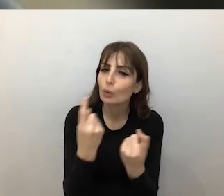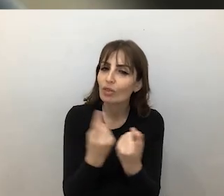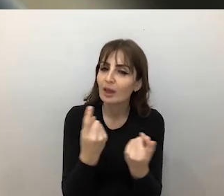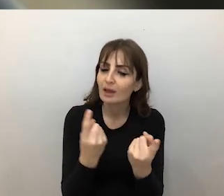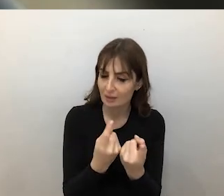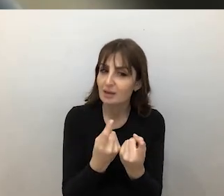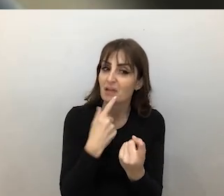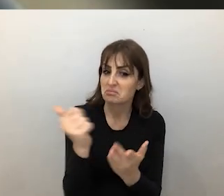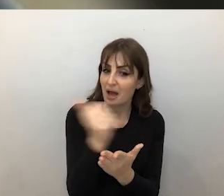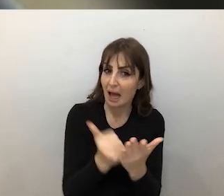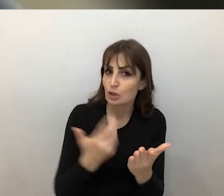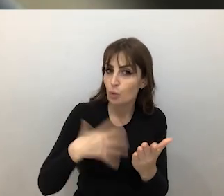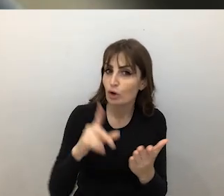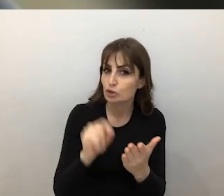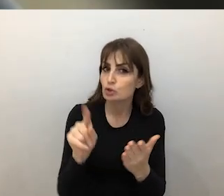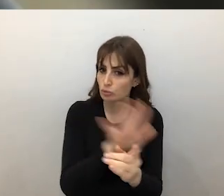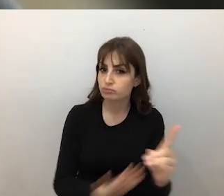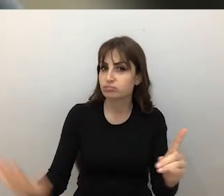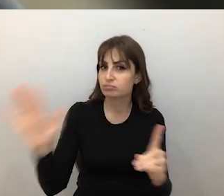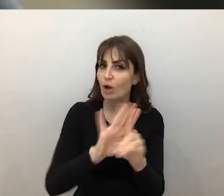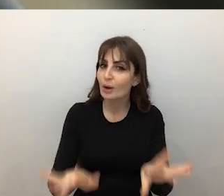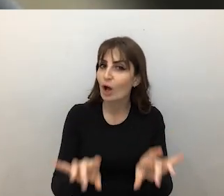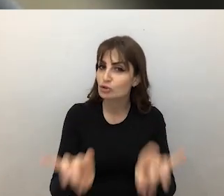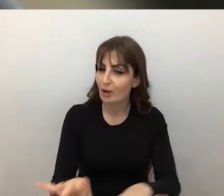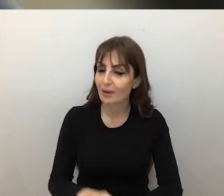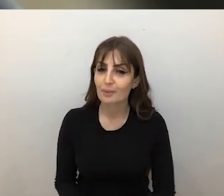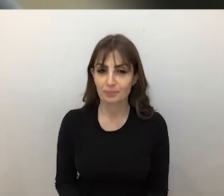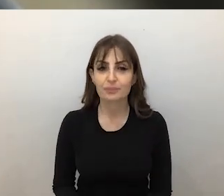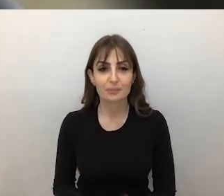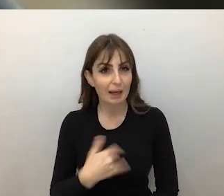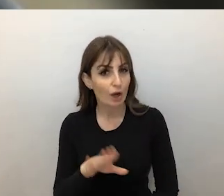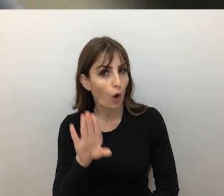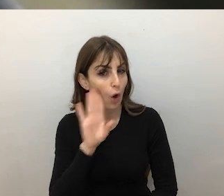that artists wanted to do in the country and I had heard that it was an